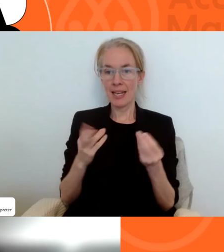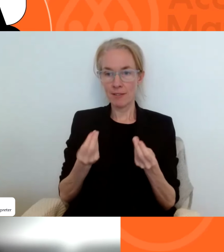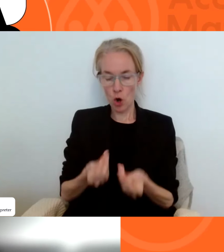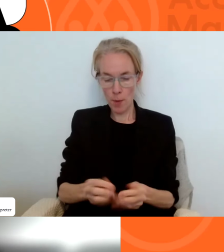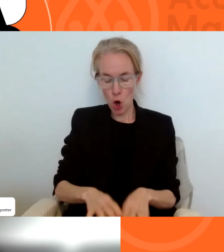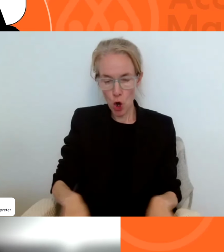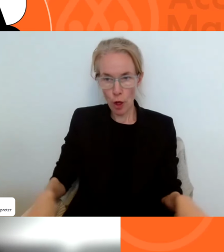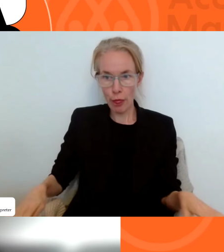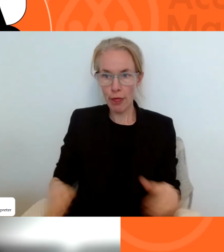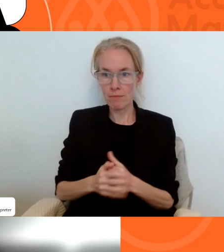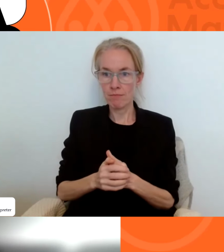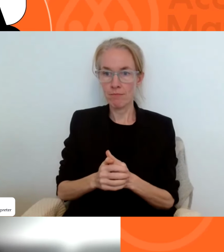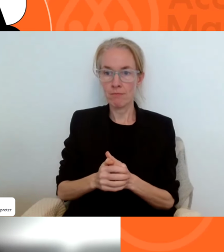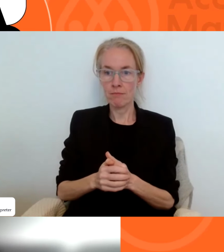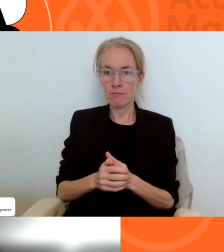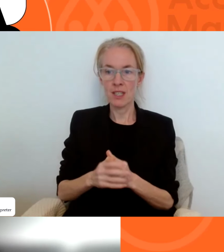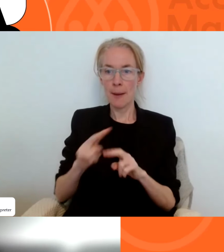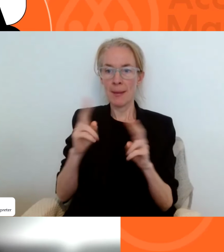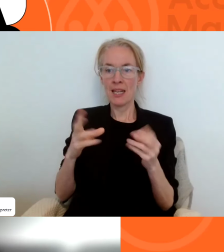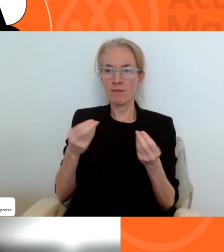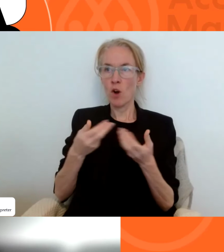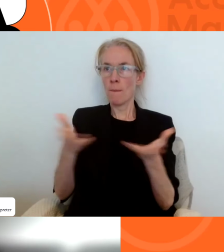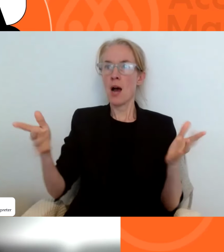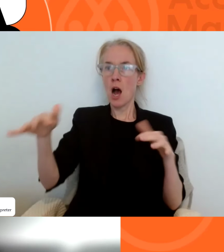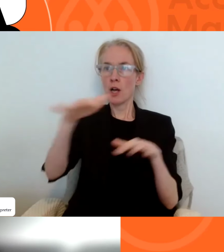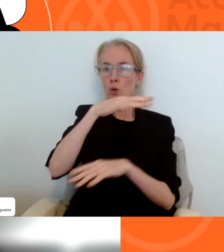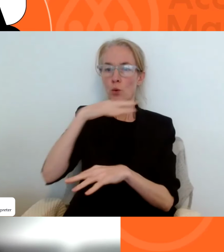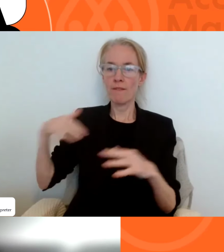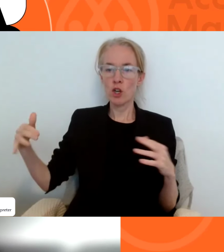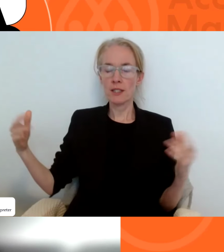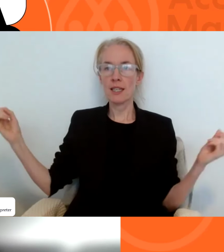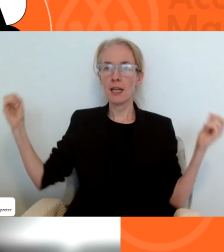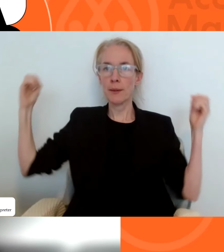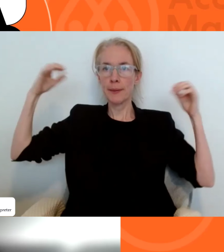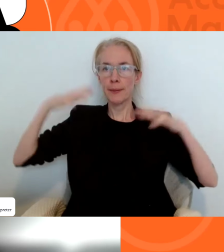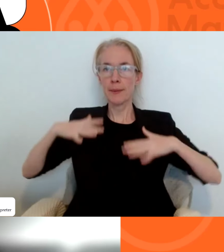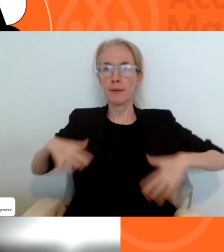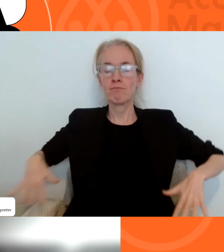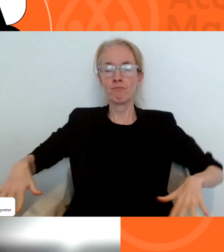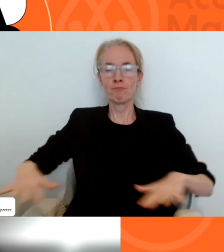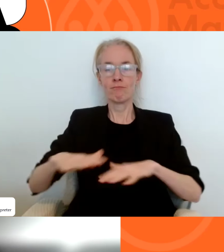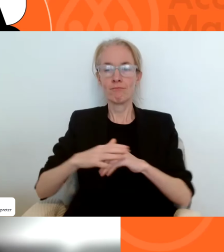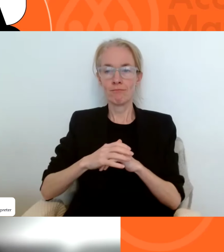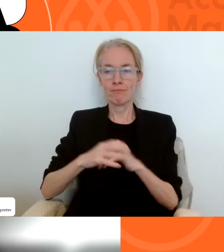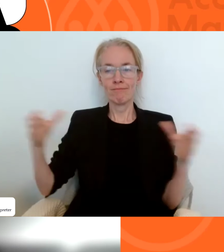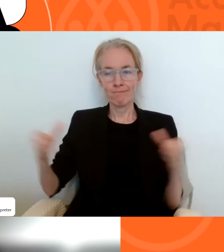all embracing universe rest upon us all. Behold, it is life. And